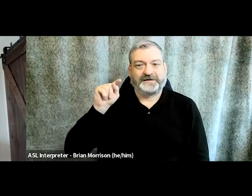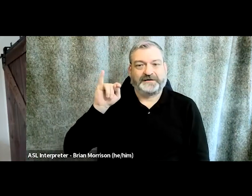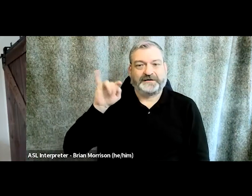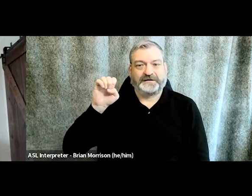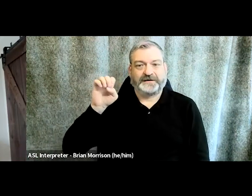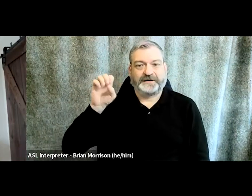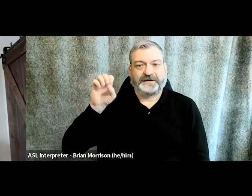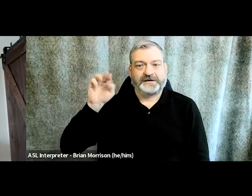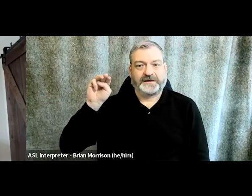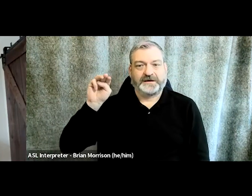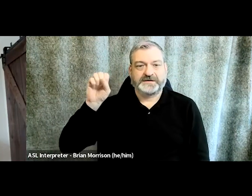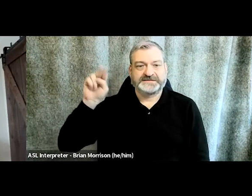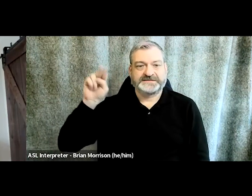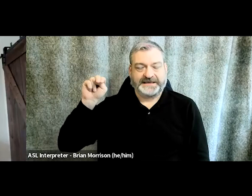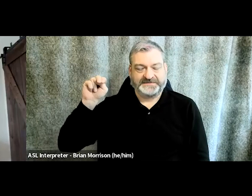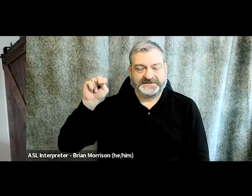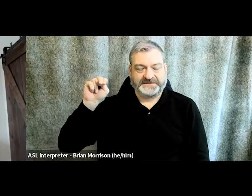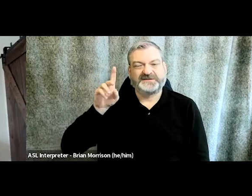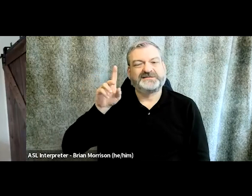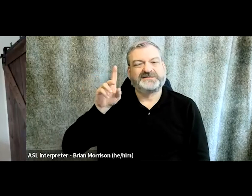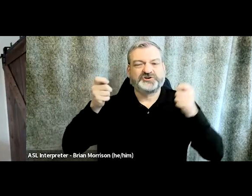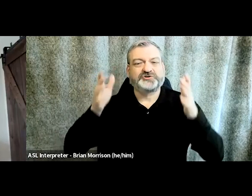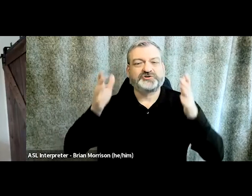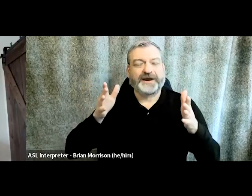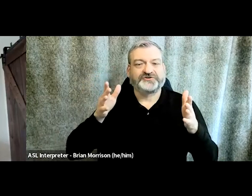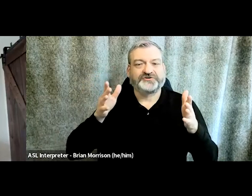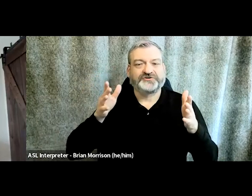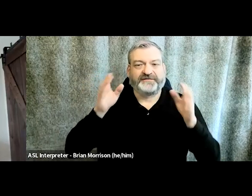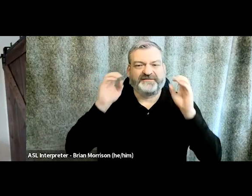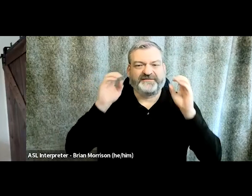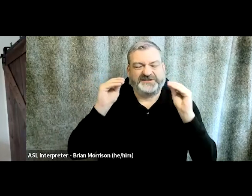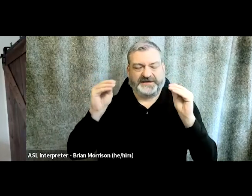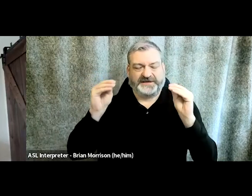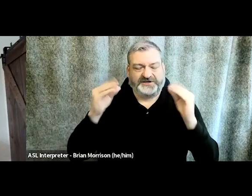I use she her pronouns. I am a white disabled woman in her early